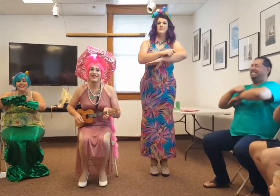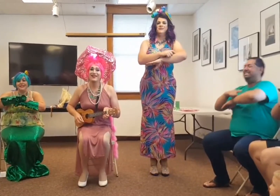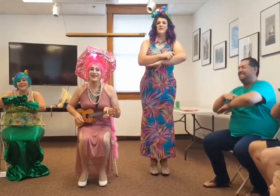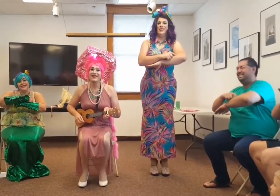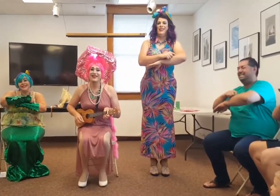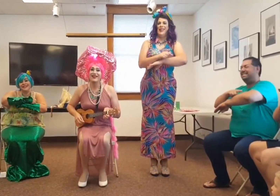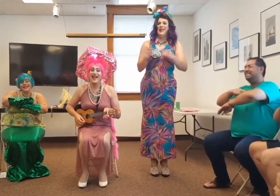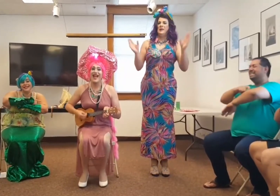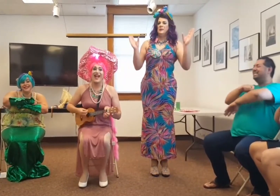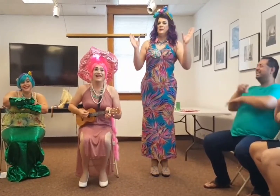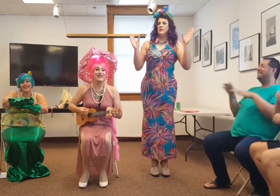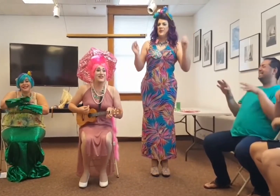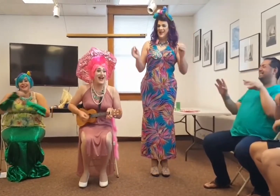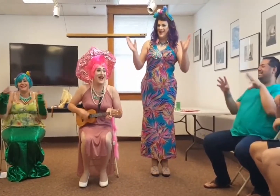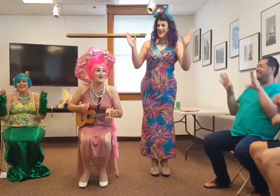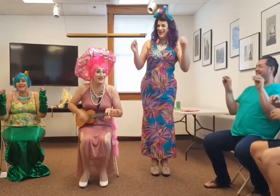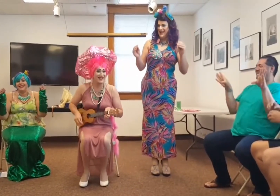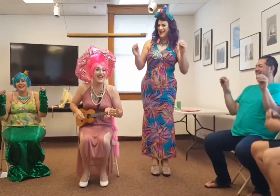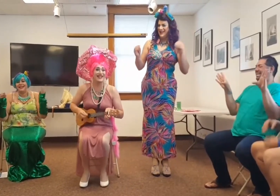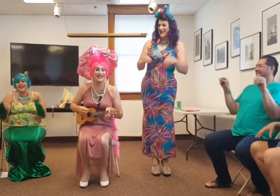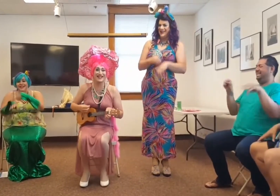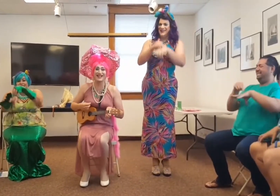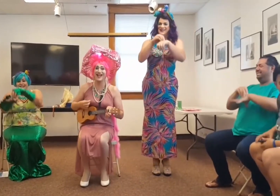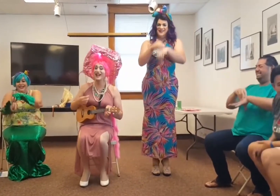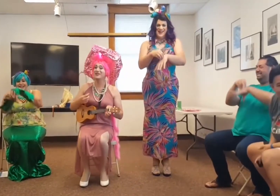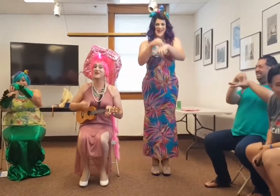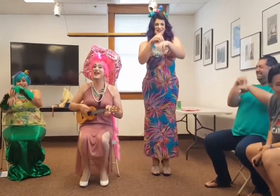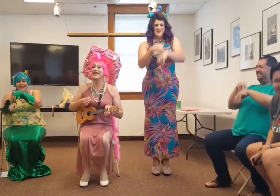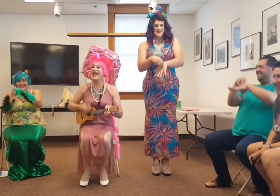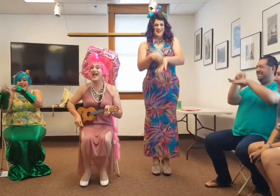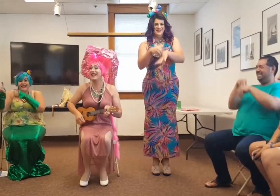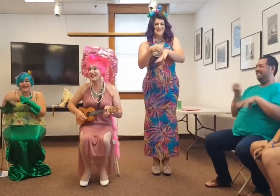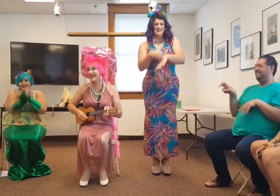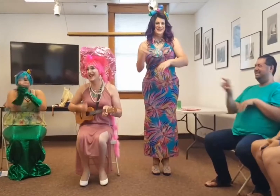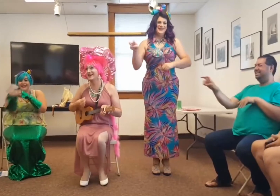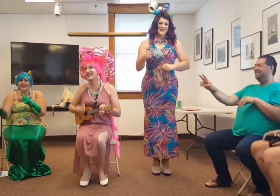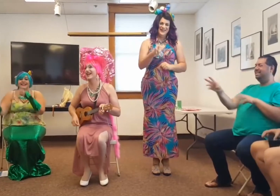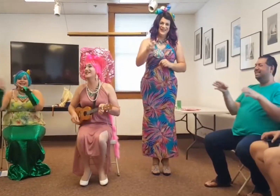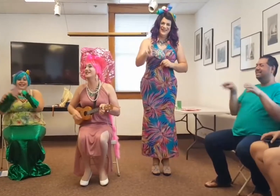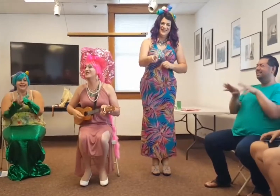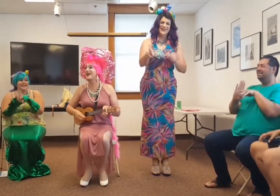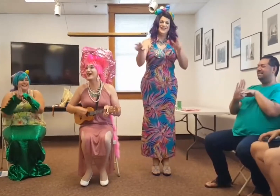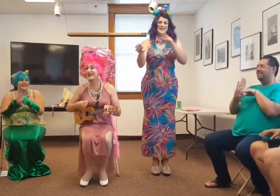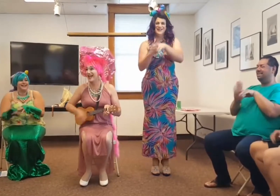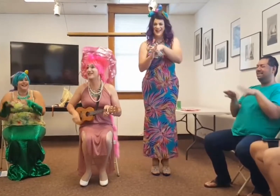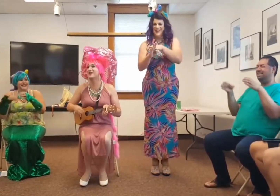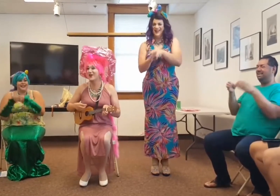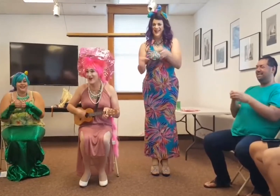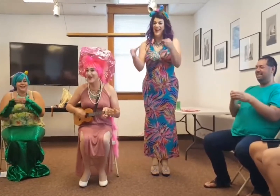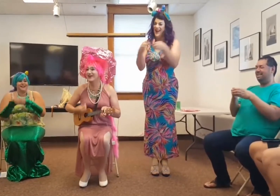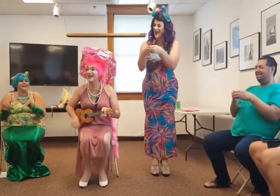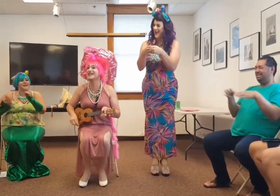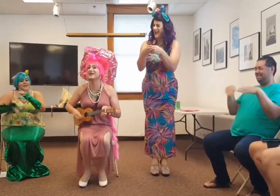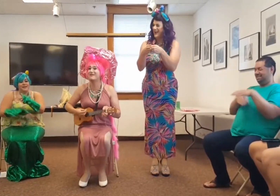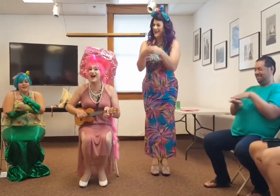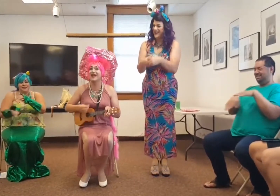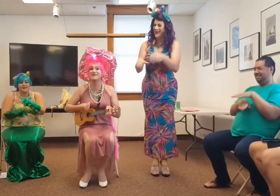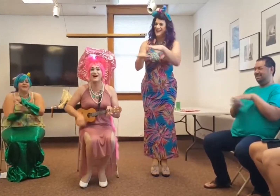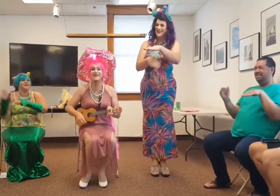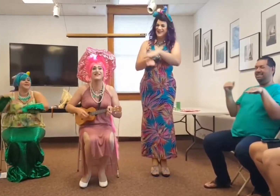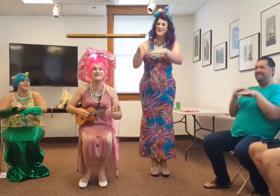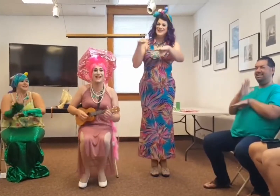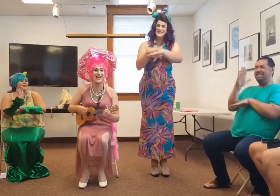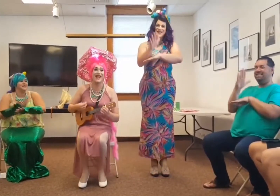...and a crab and a squid and an eel and a shark in the hole in the bottom of the sea.